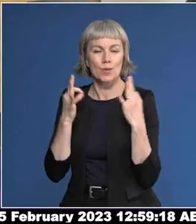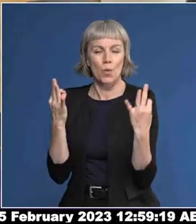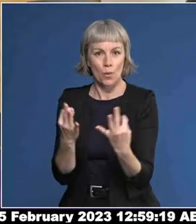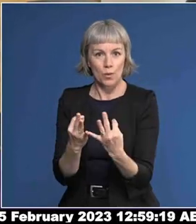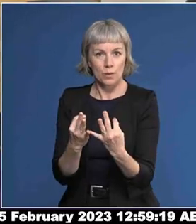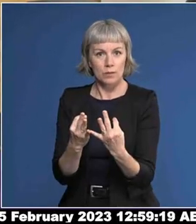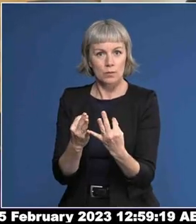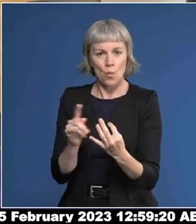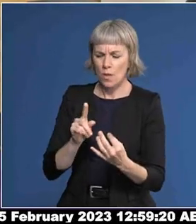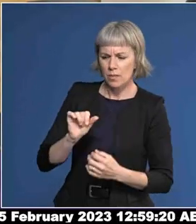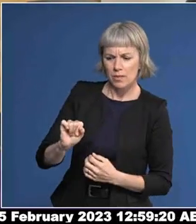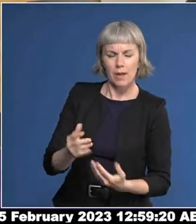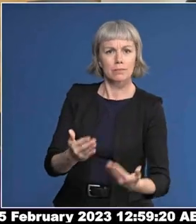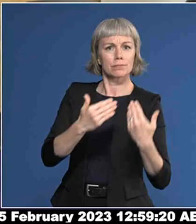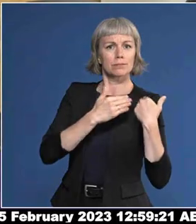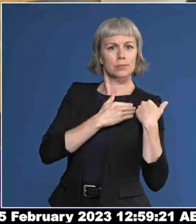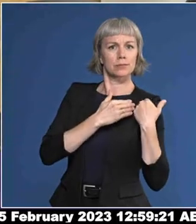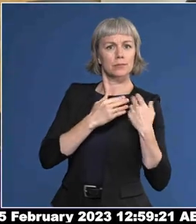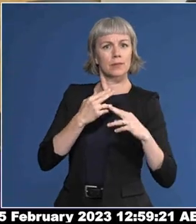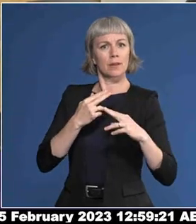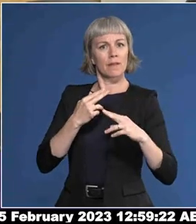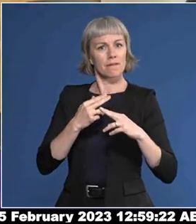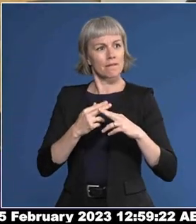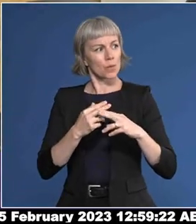to Australia's Disability Strategy 2021 to 2031.